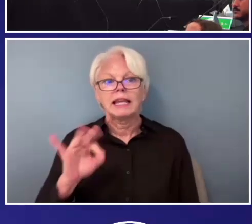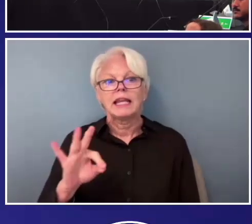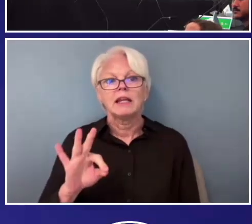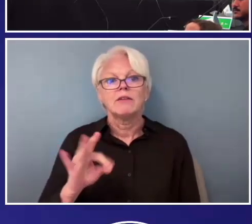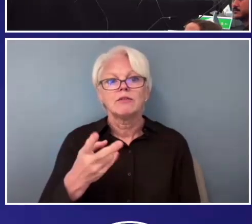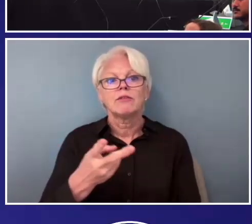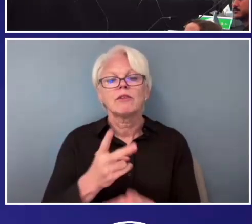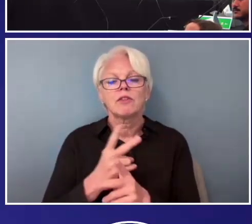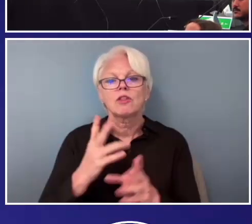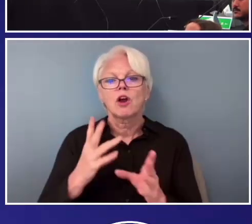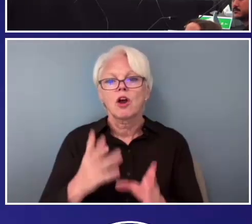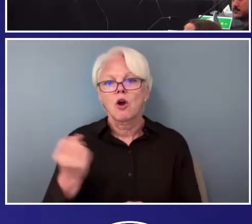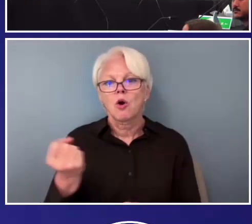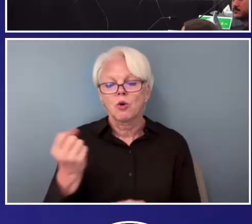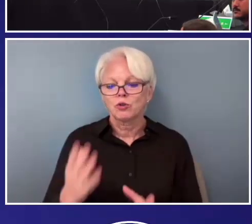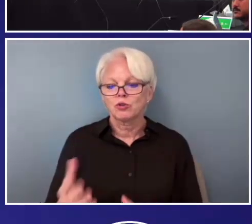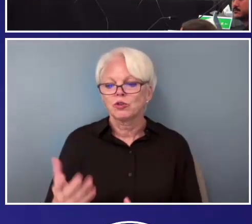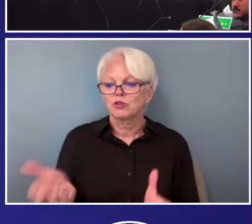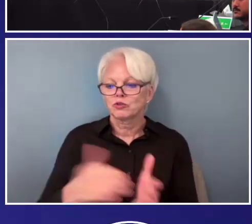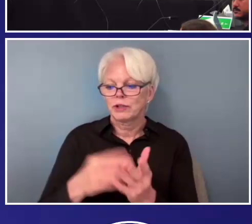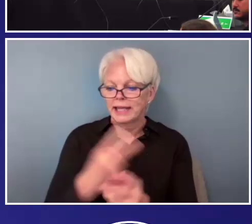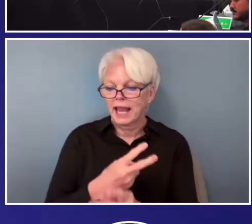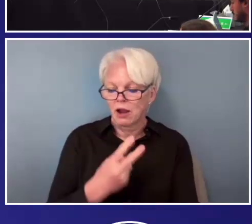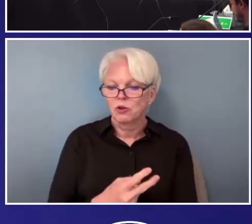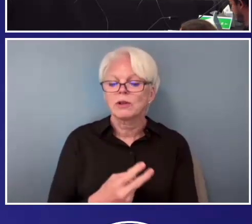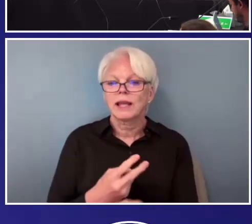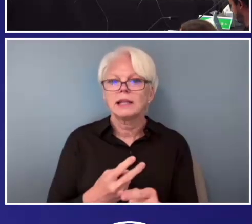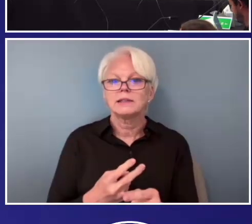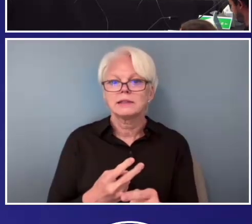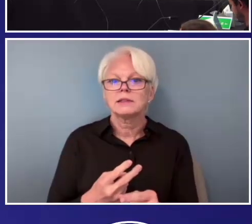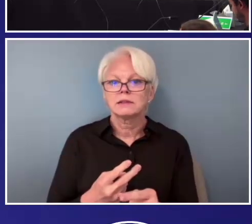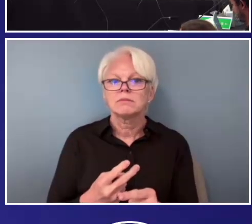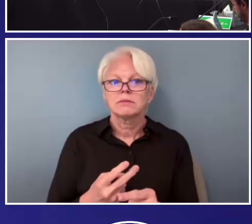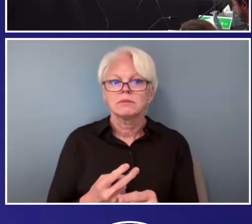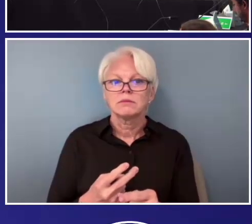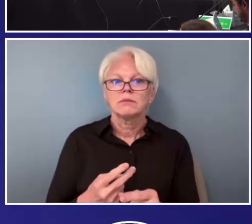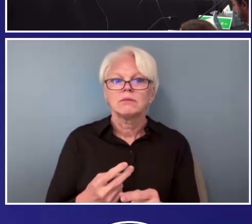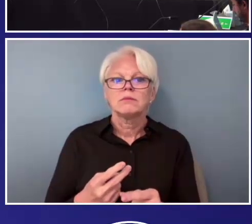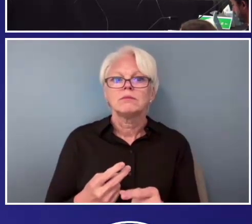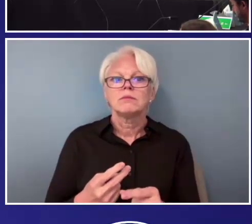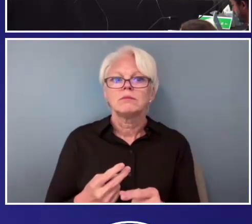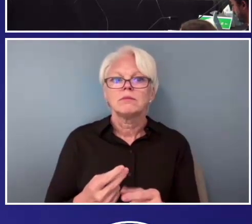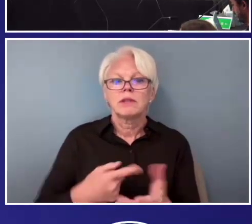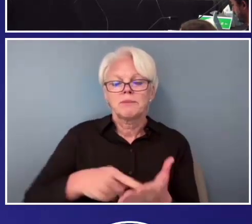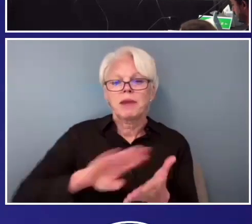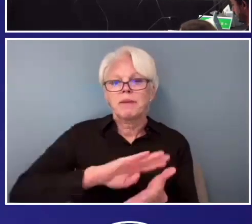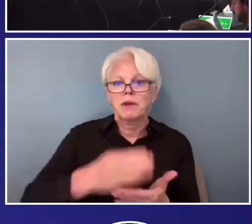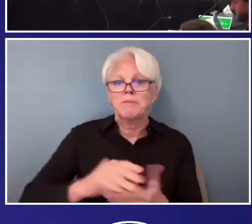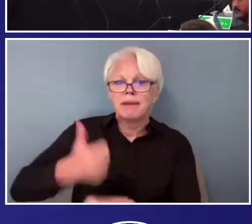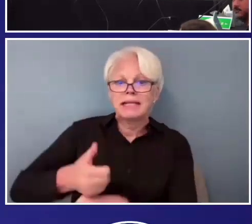borrower's monthly payment amount based on the borrower's income. In paragraph (5), we've removed partial